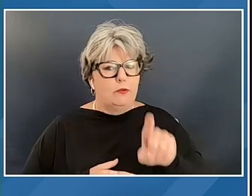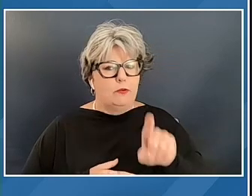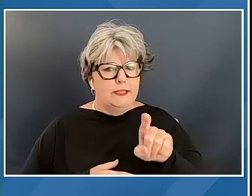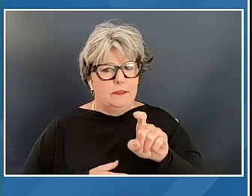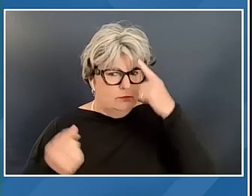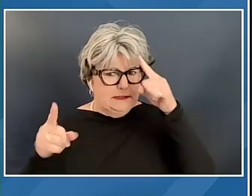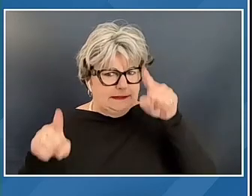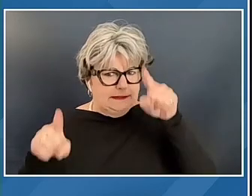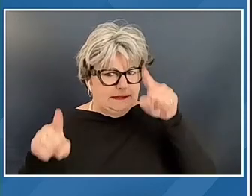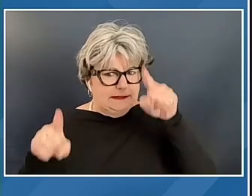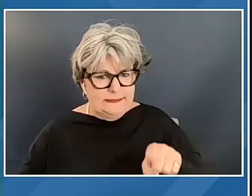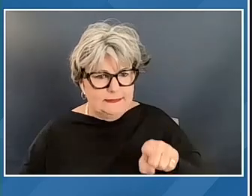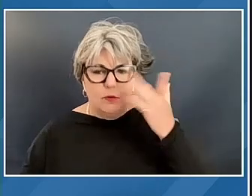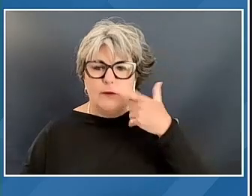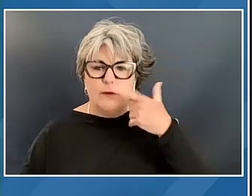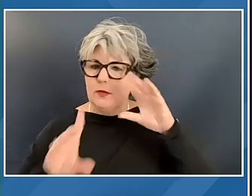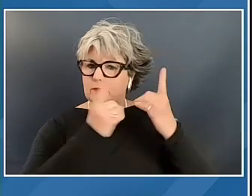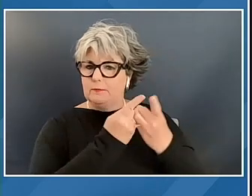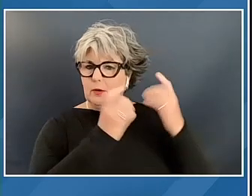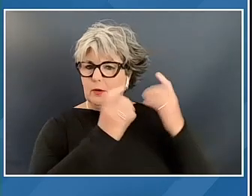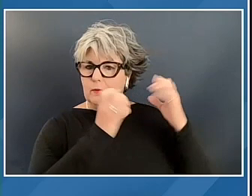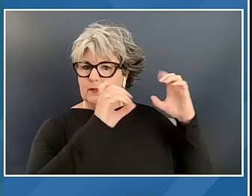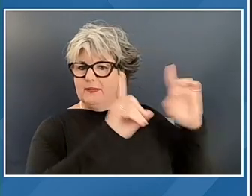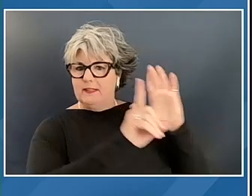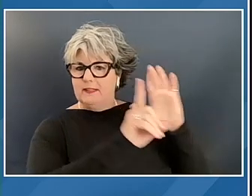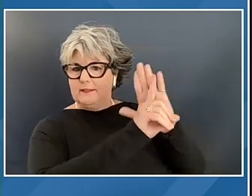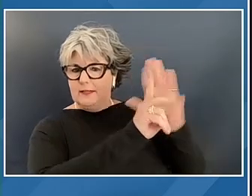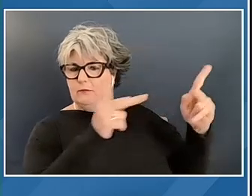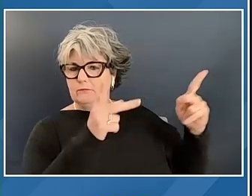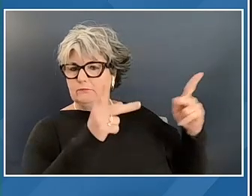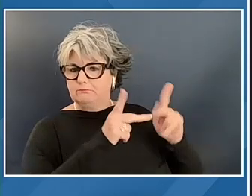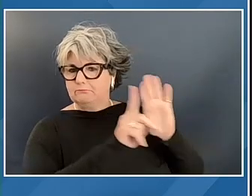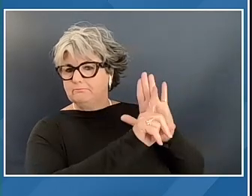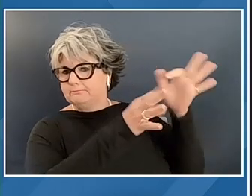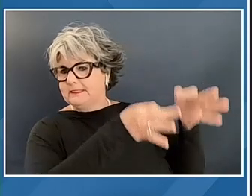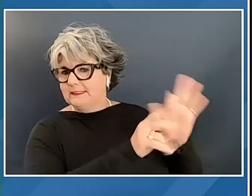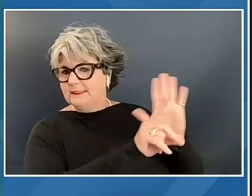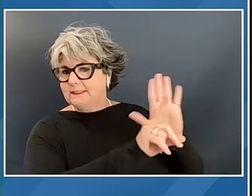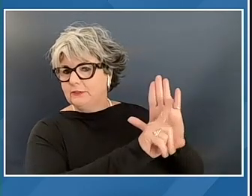Department's position, but I'm open to discussion on that.